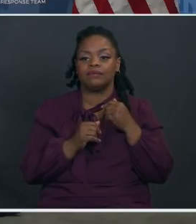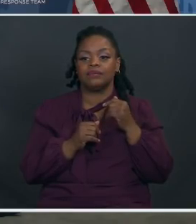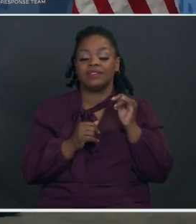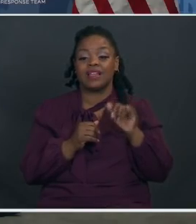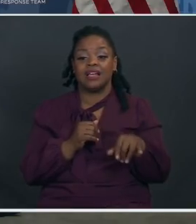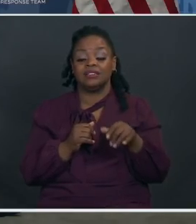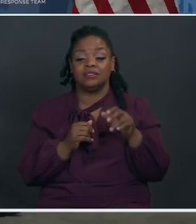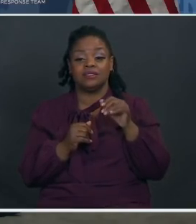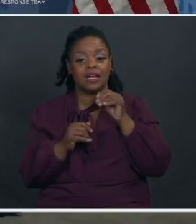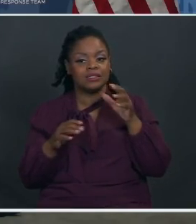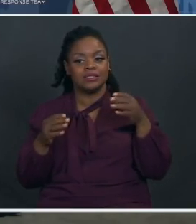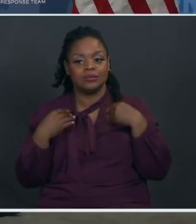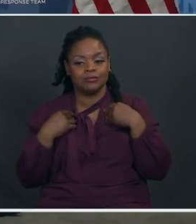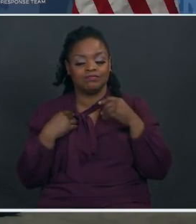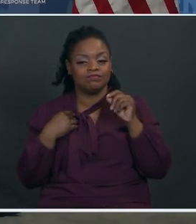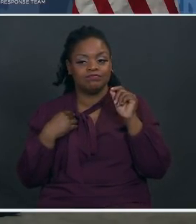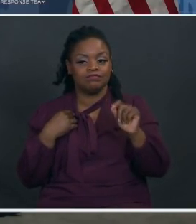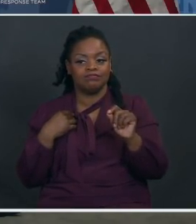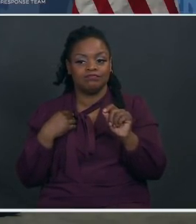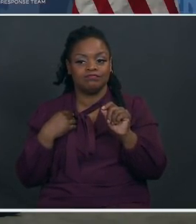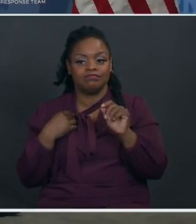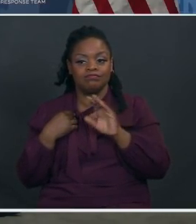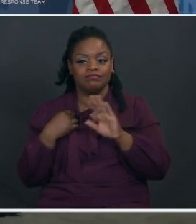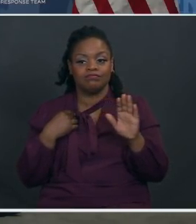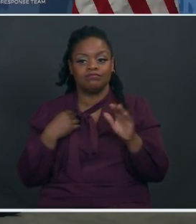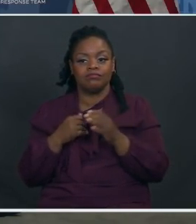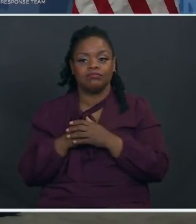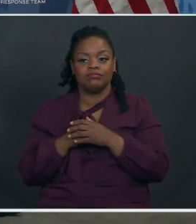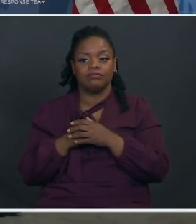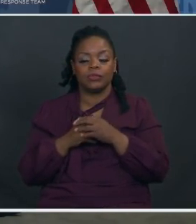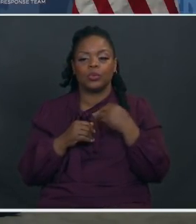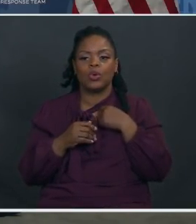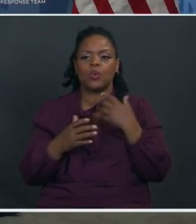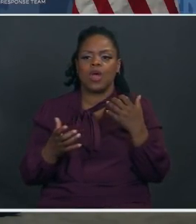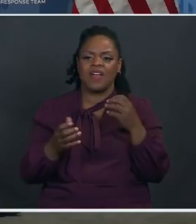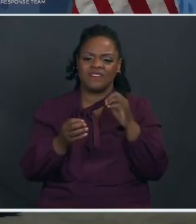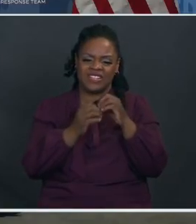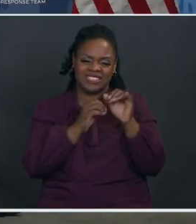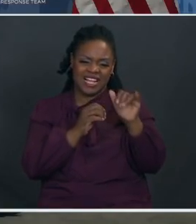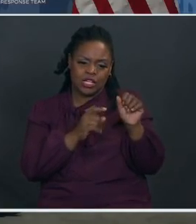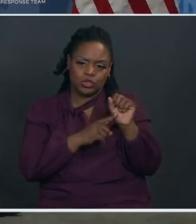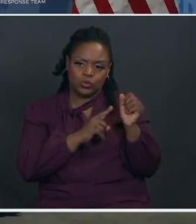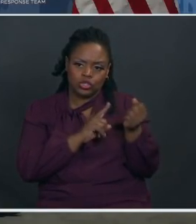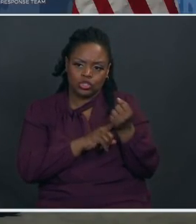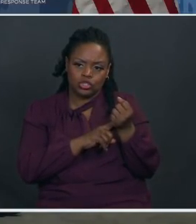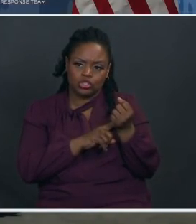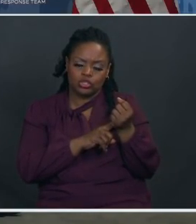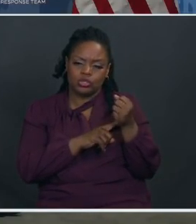As part of the American Rescue Plan and remedy that situation and do the appropriate amount of genomic sequencing